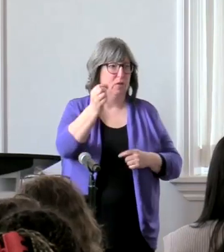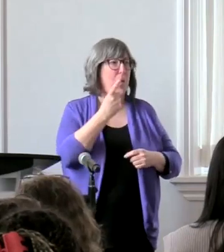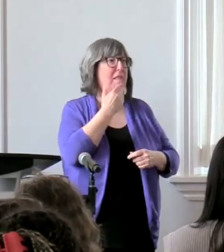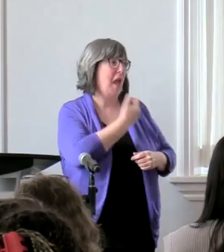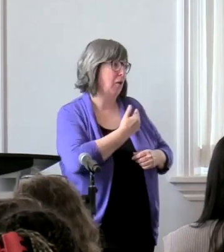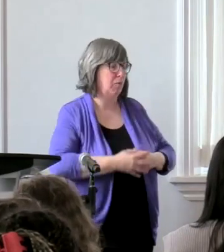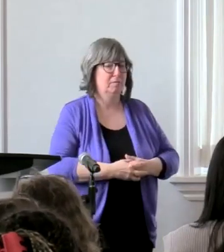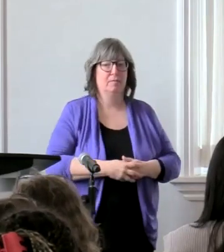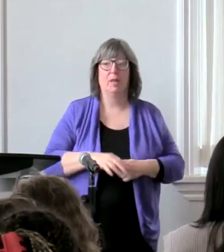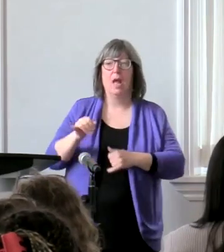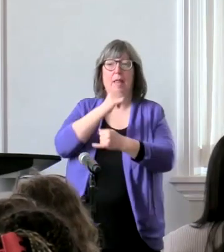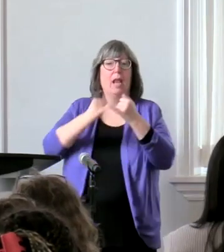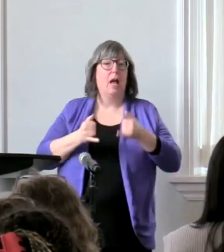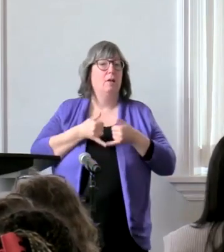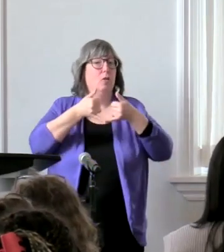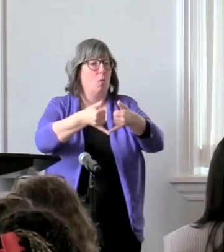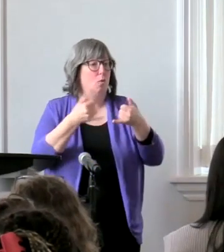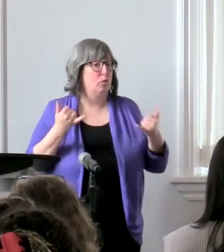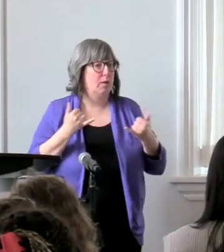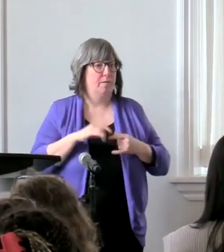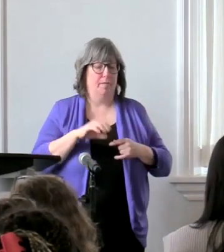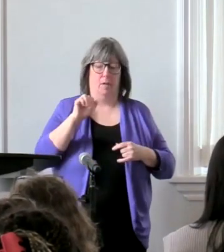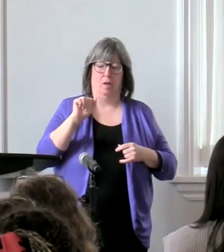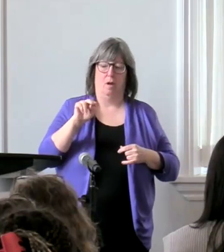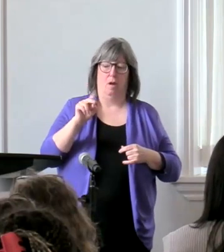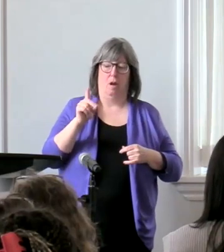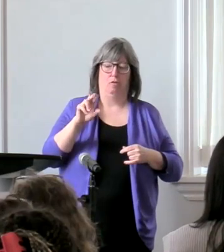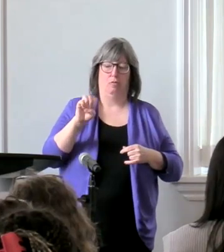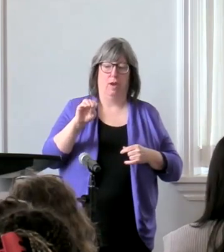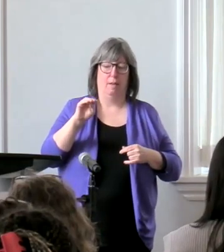The last award that we will be presenting is the Andre McConnell Award.